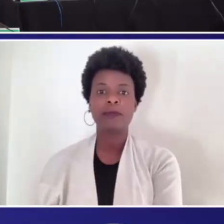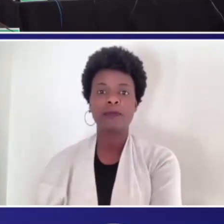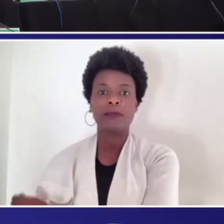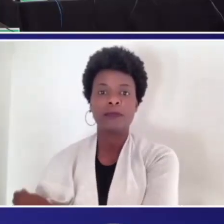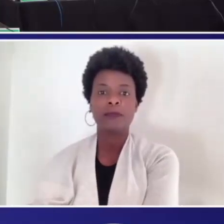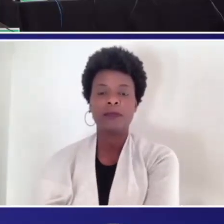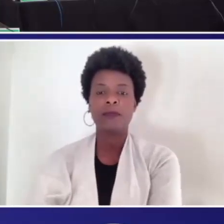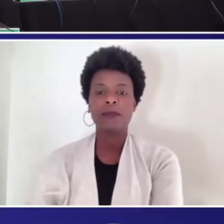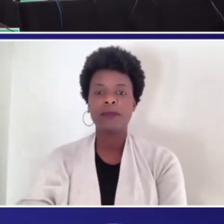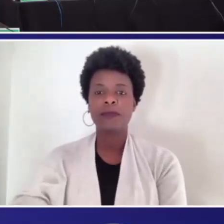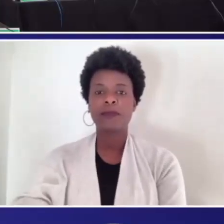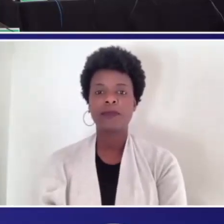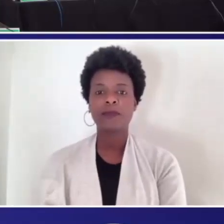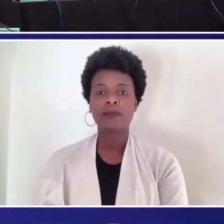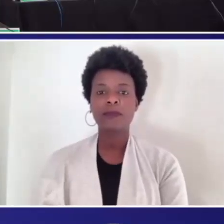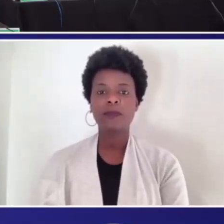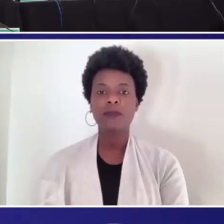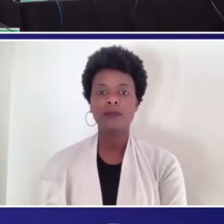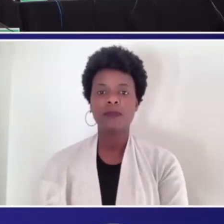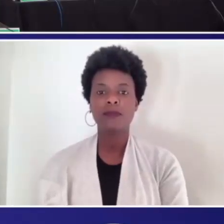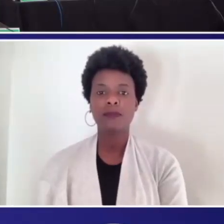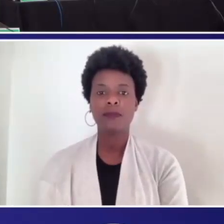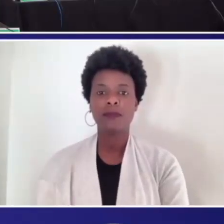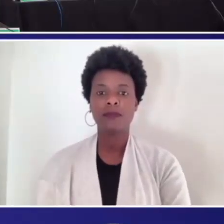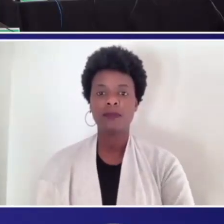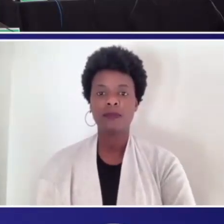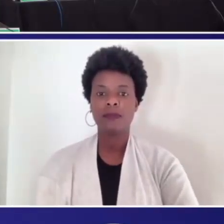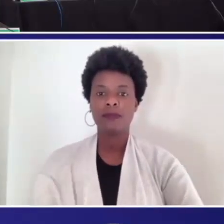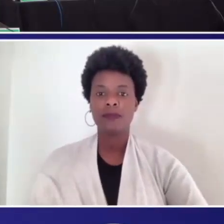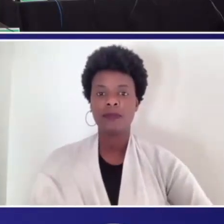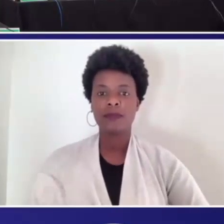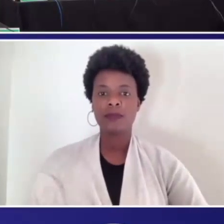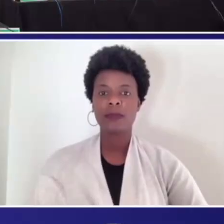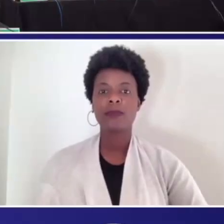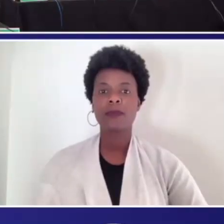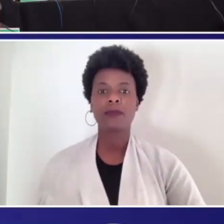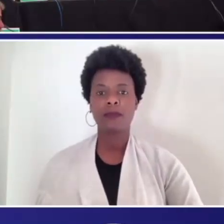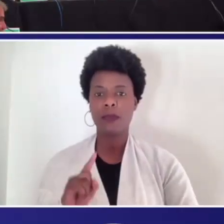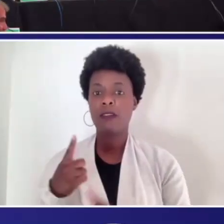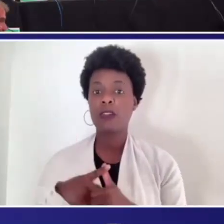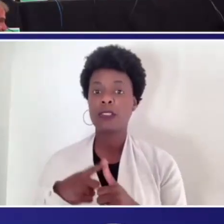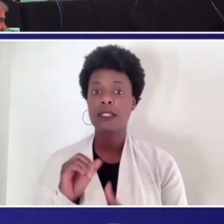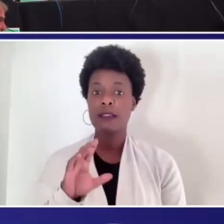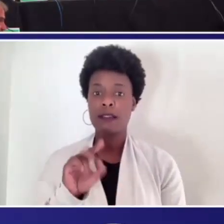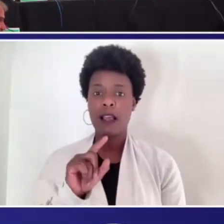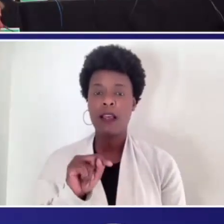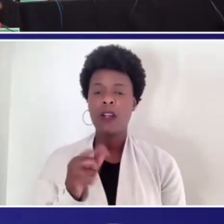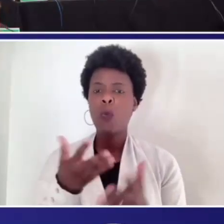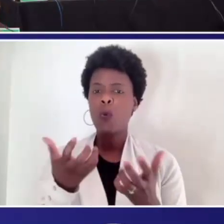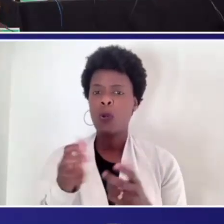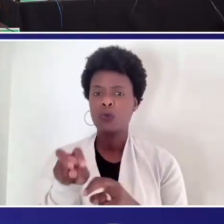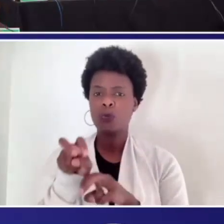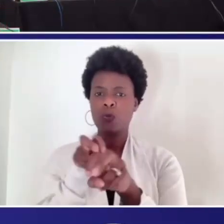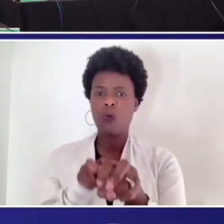Thanks. Go ahead, Scott. We have a card up from Scott. We would like to make a swap, alternate from primary.